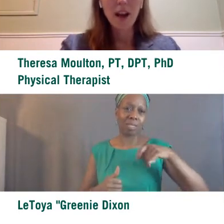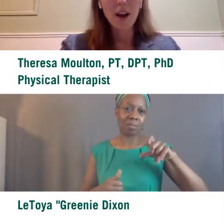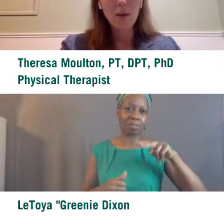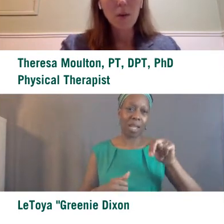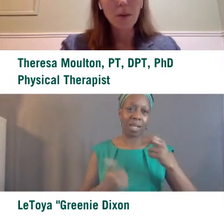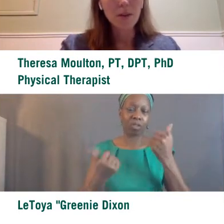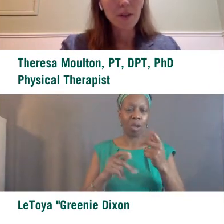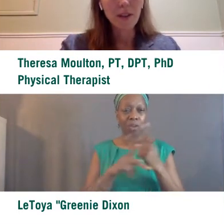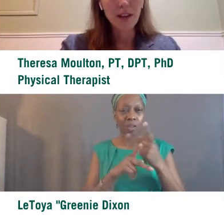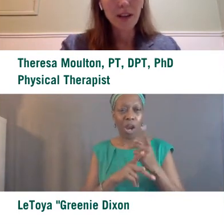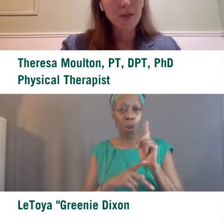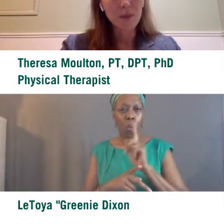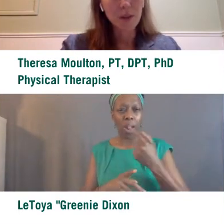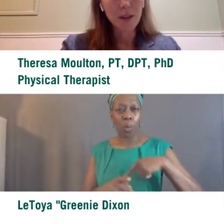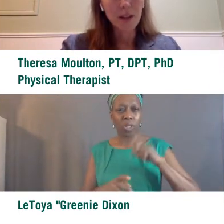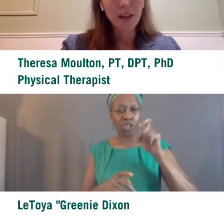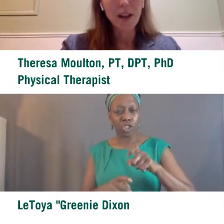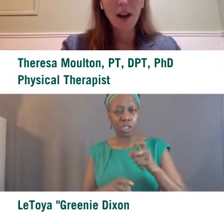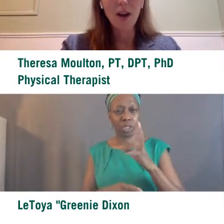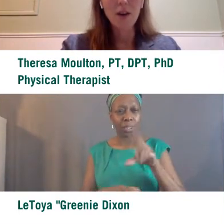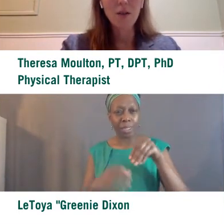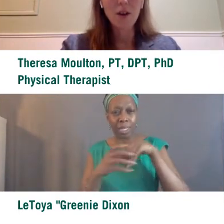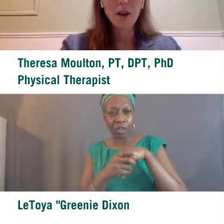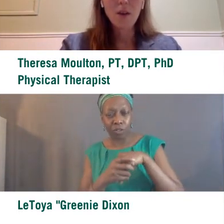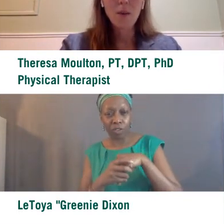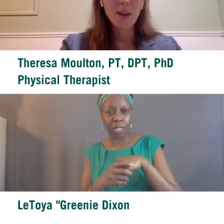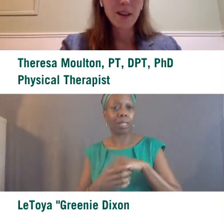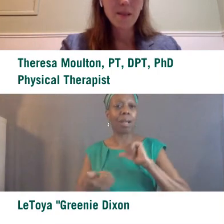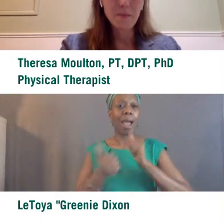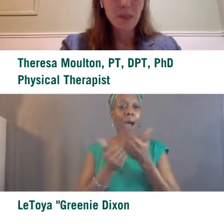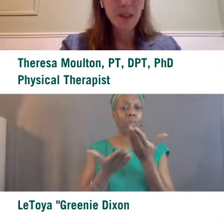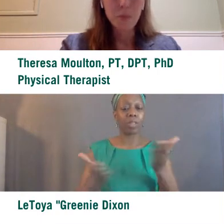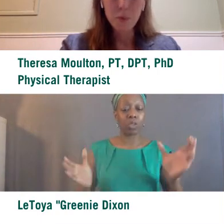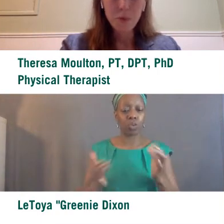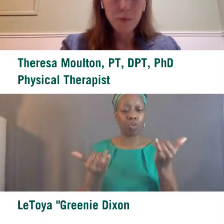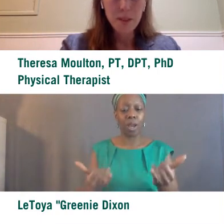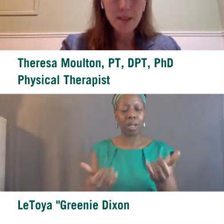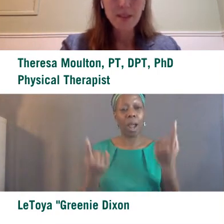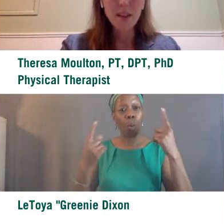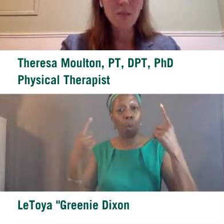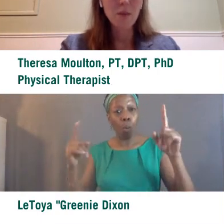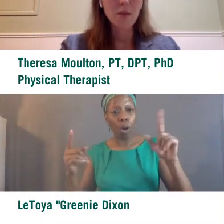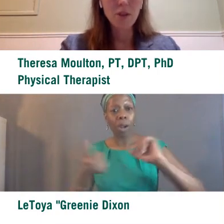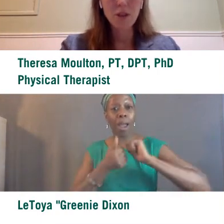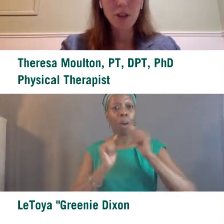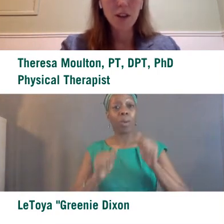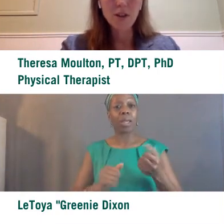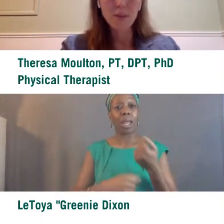how what we're doing right now is working, how we can make improvements and what we should change